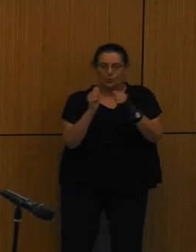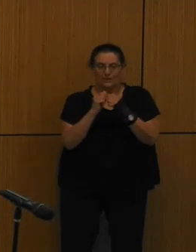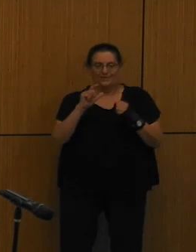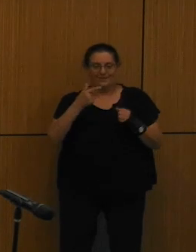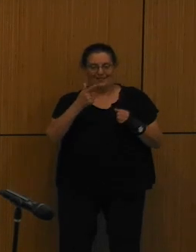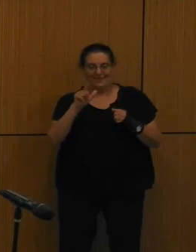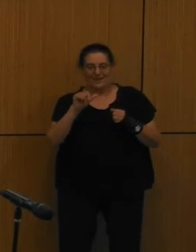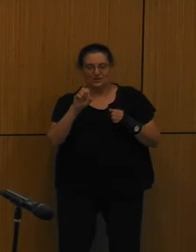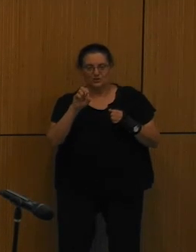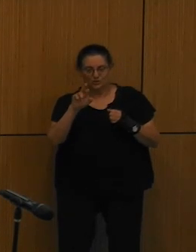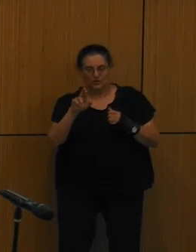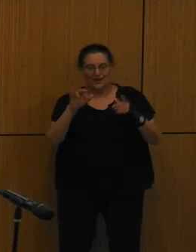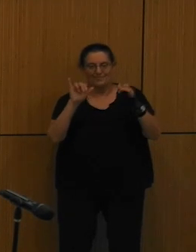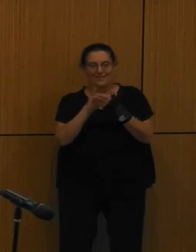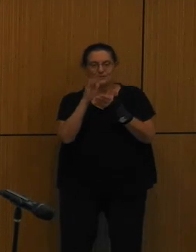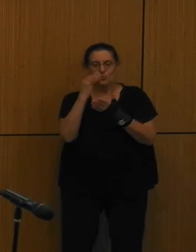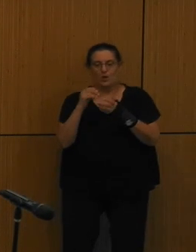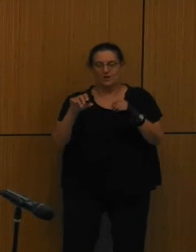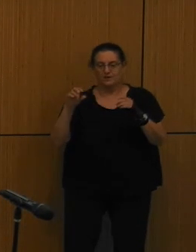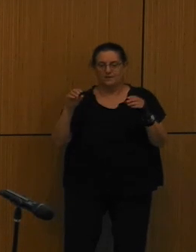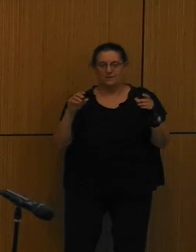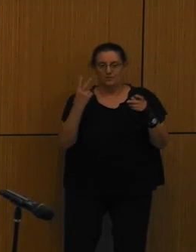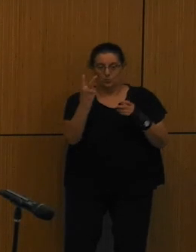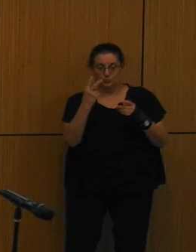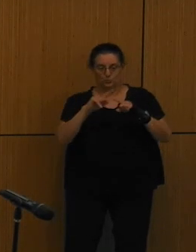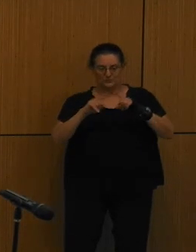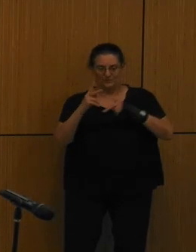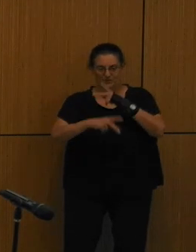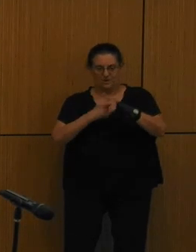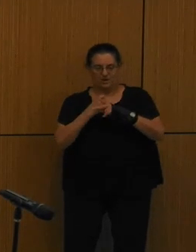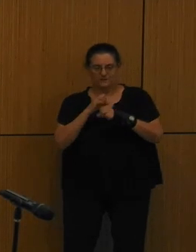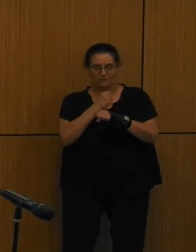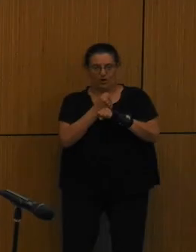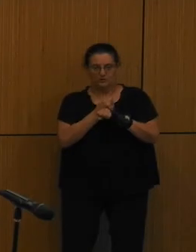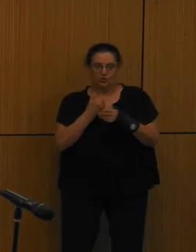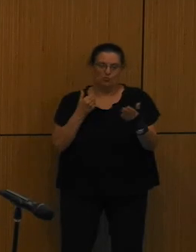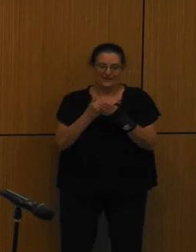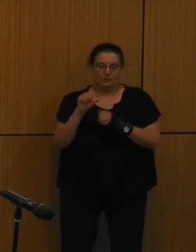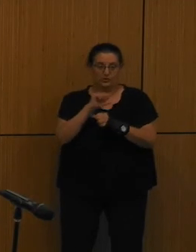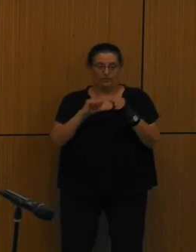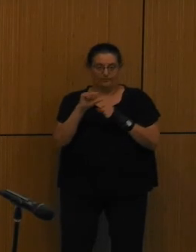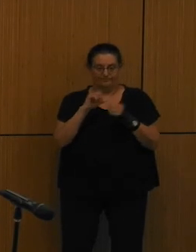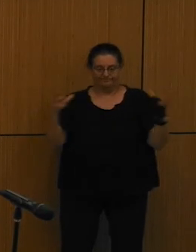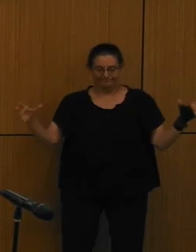We can tell the story of those of those rocks. A couple of years ago,